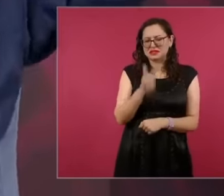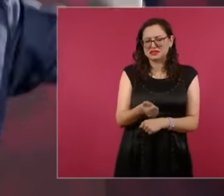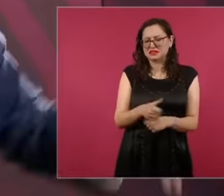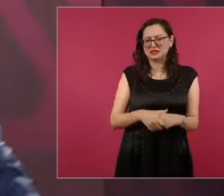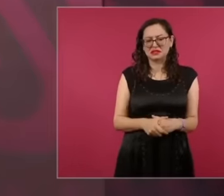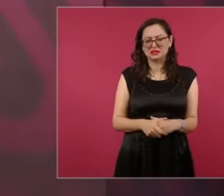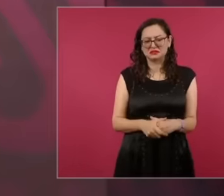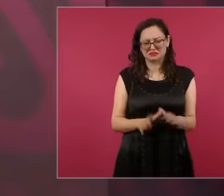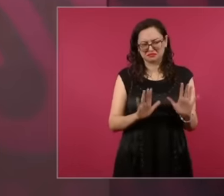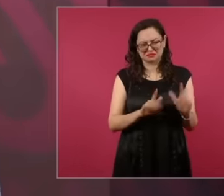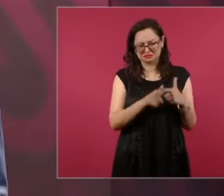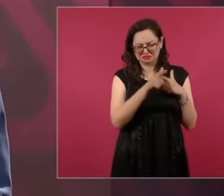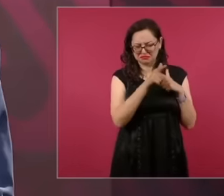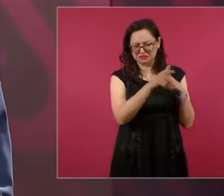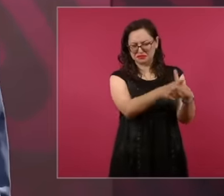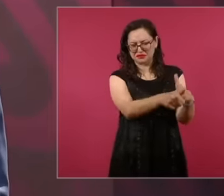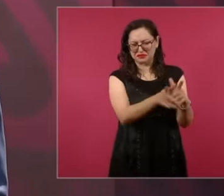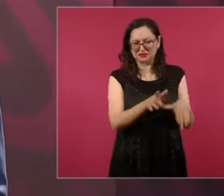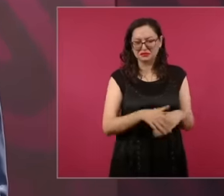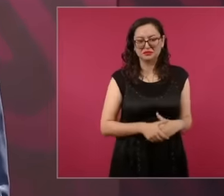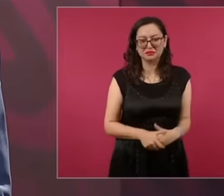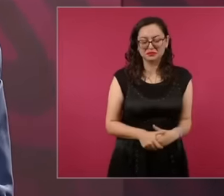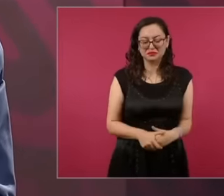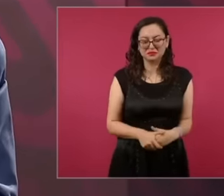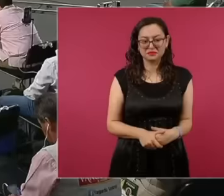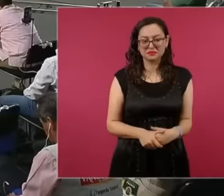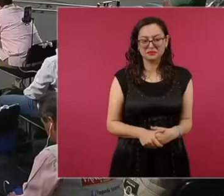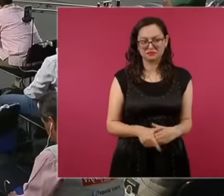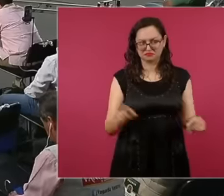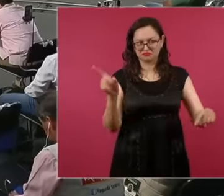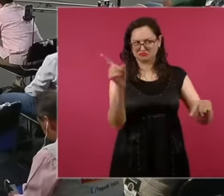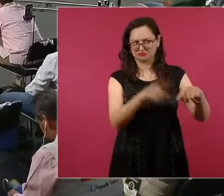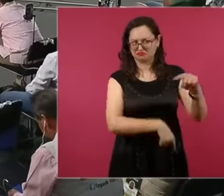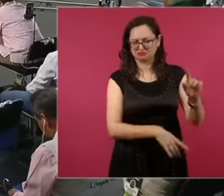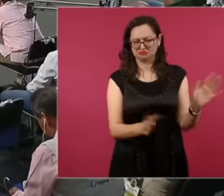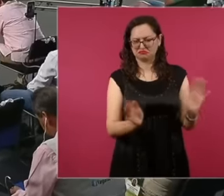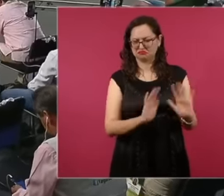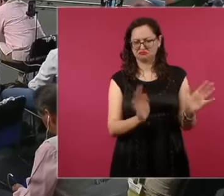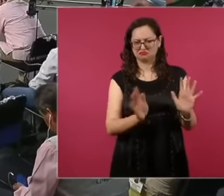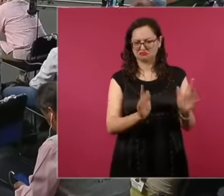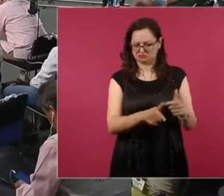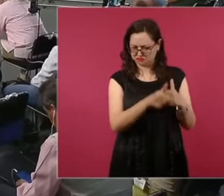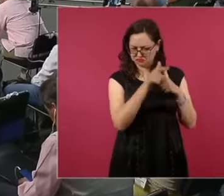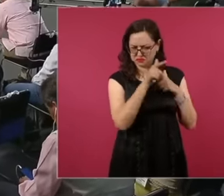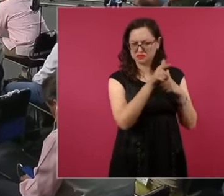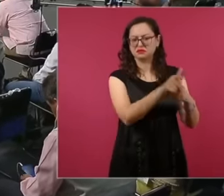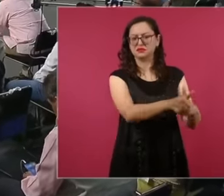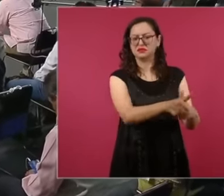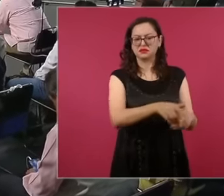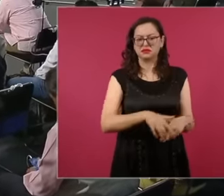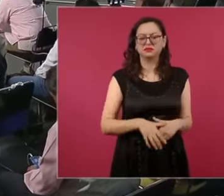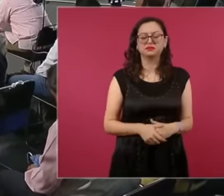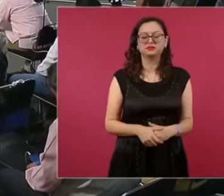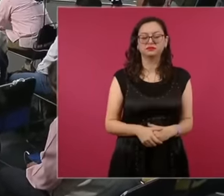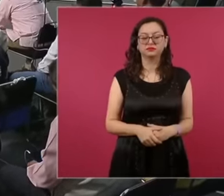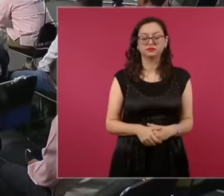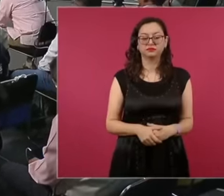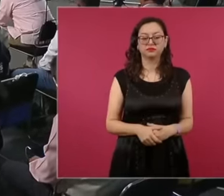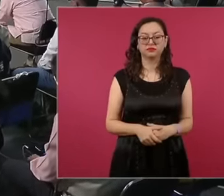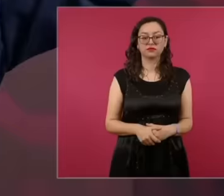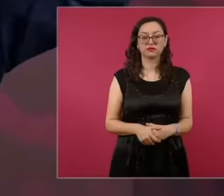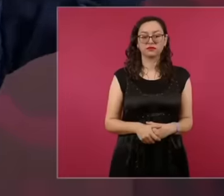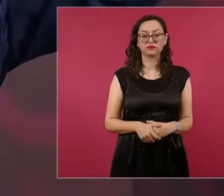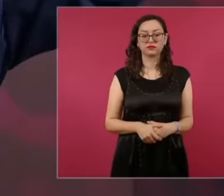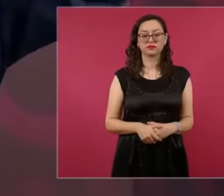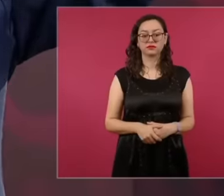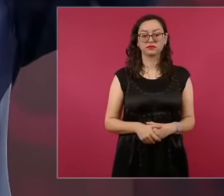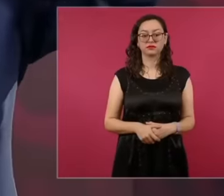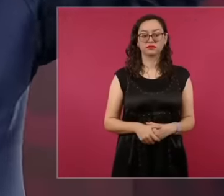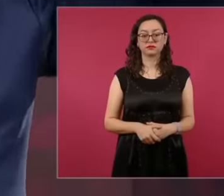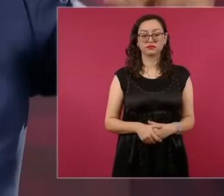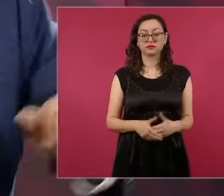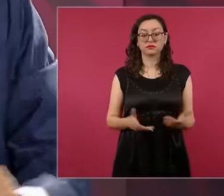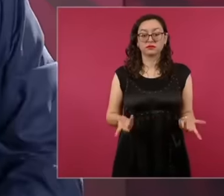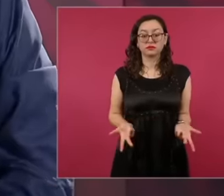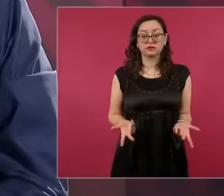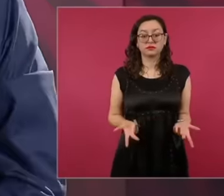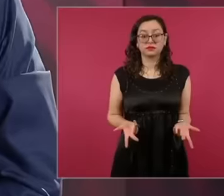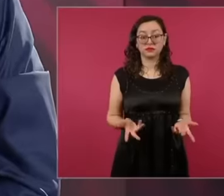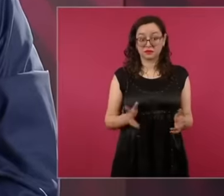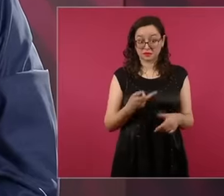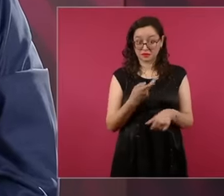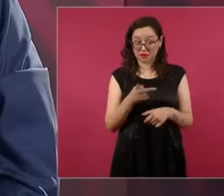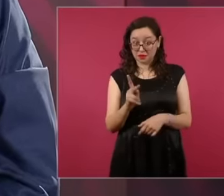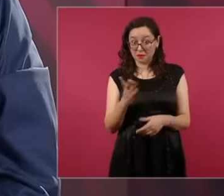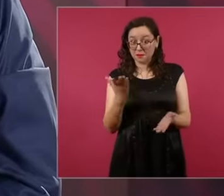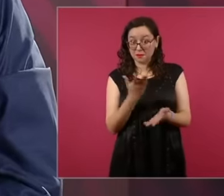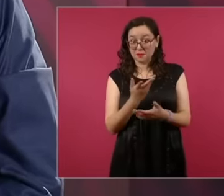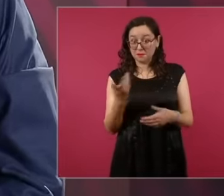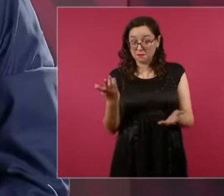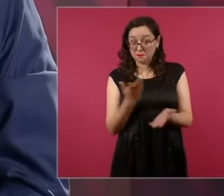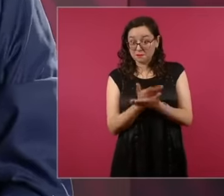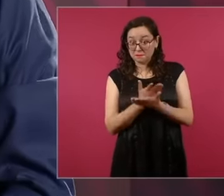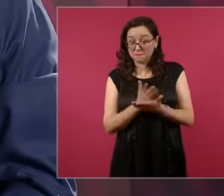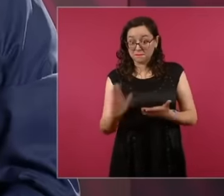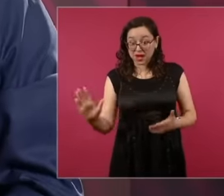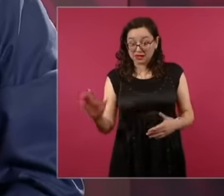concessions because they are not your property, they are public concessions,